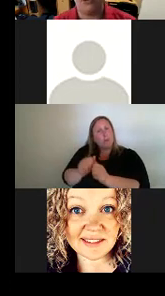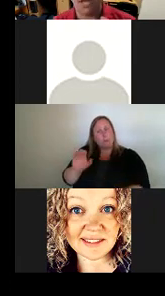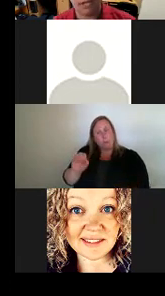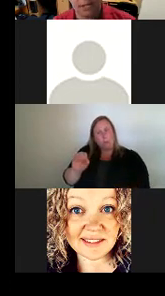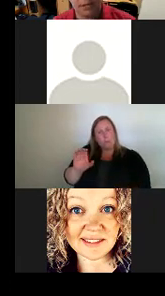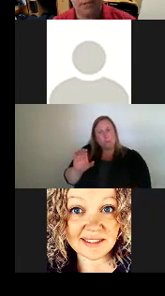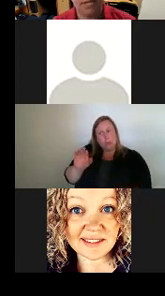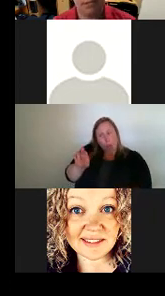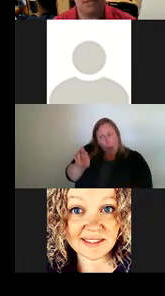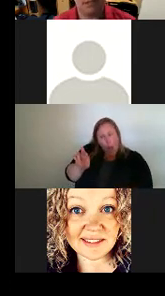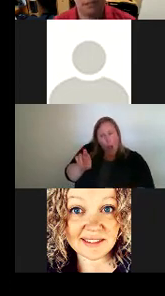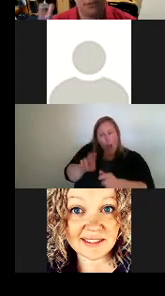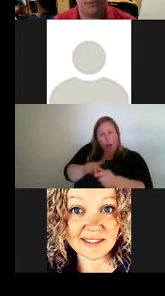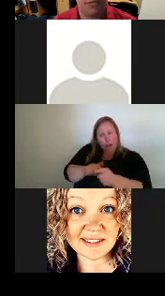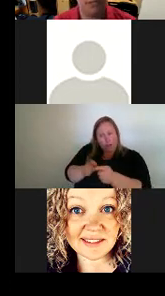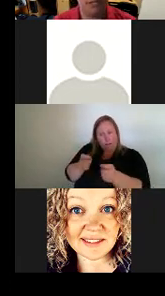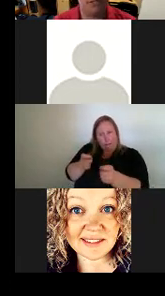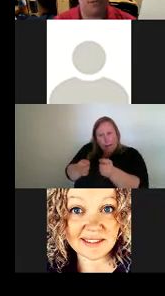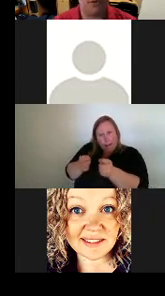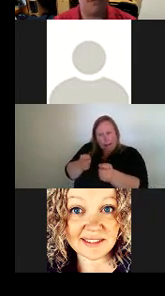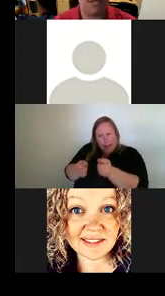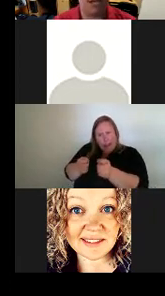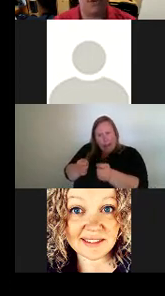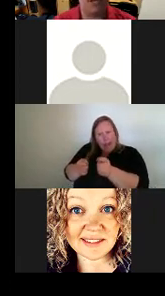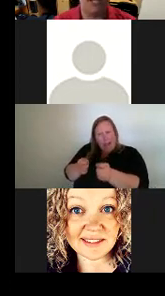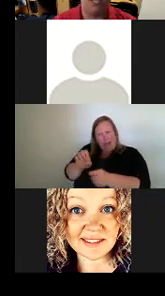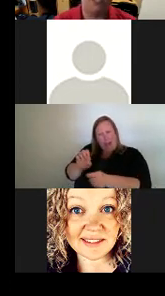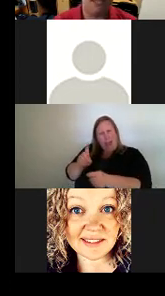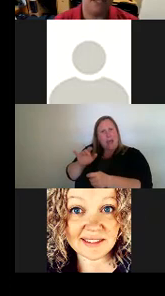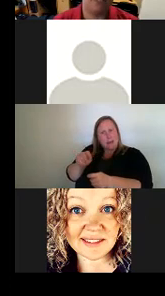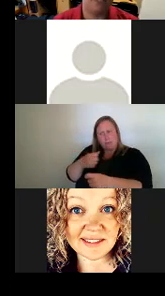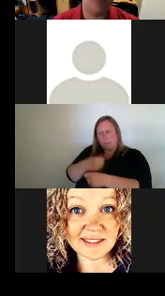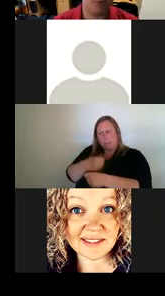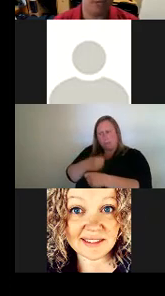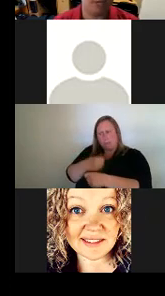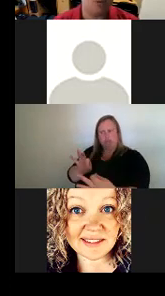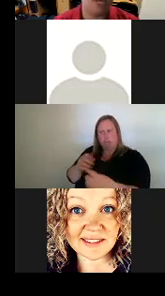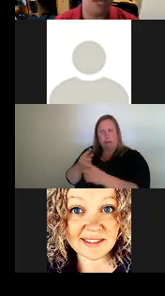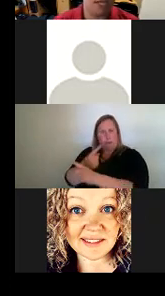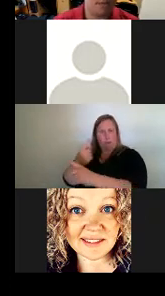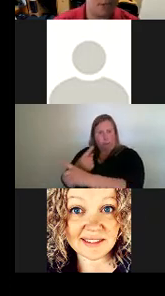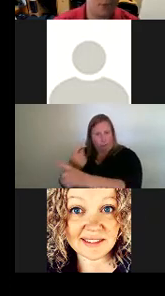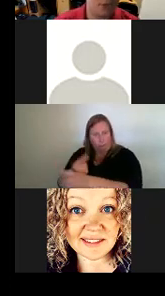EDITING THAT TEXT TO ENSURE THAT IT'S CORRECT AND ACCURATE. AND THEN THE NEXT STEP WOULD BE TO GO IN AND MAKE SURE YOU